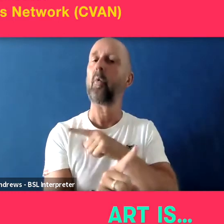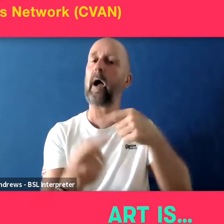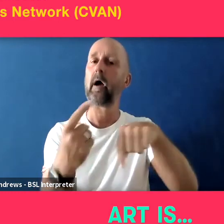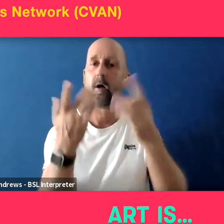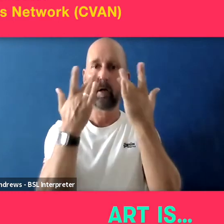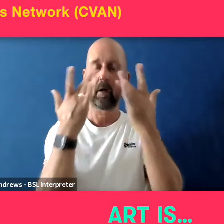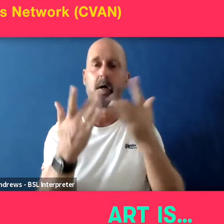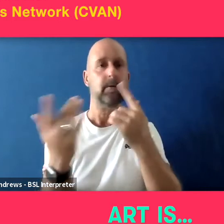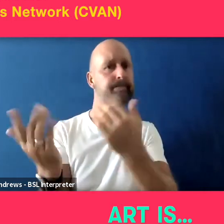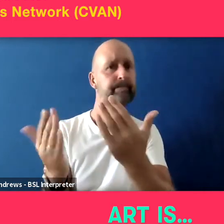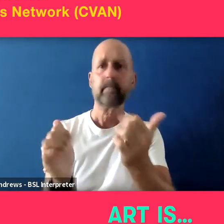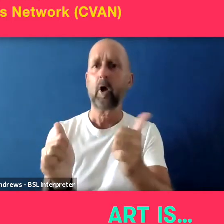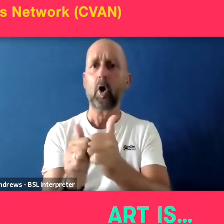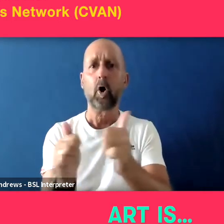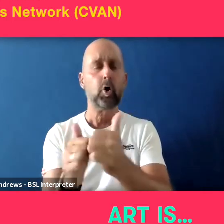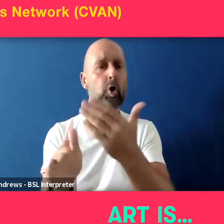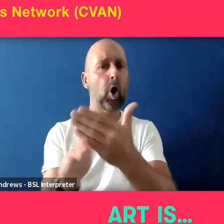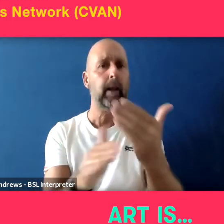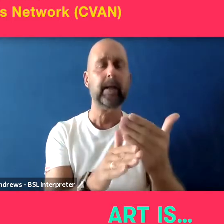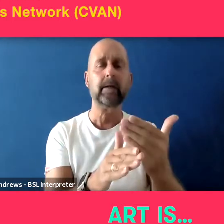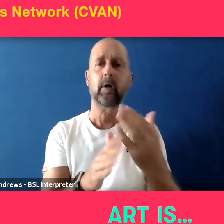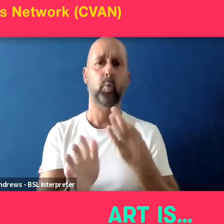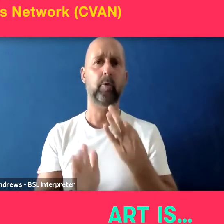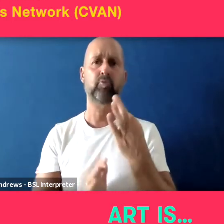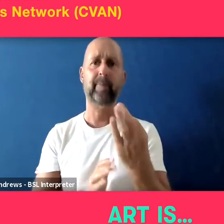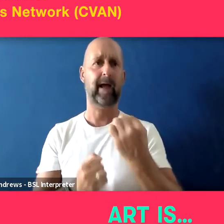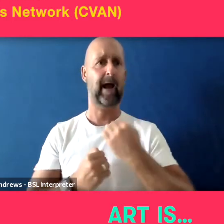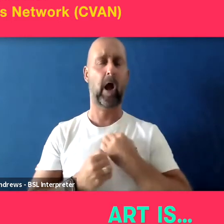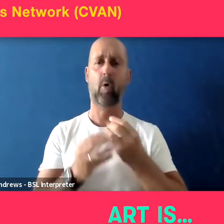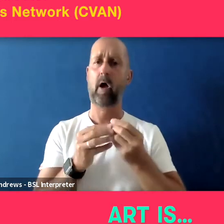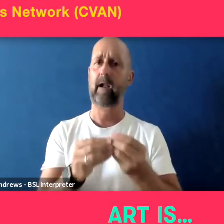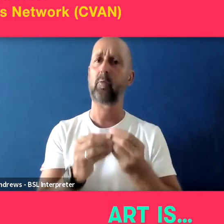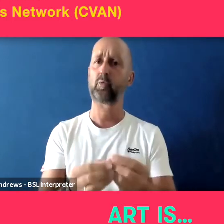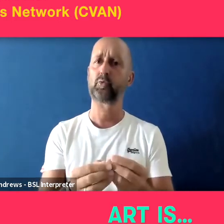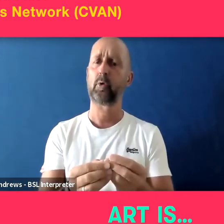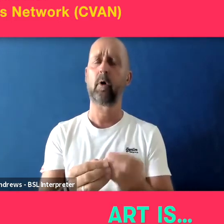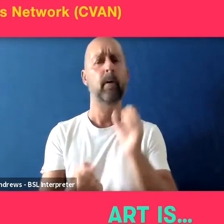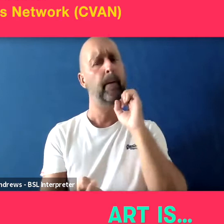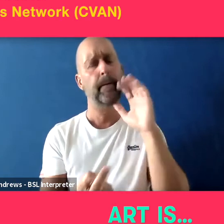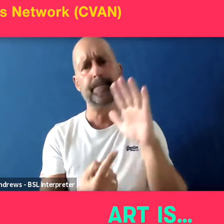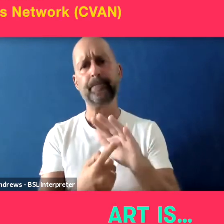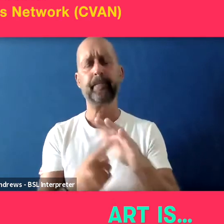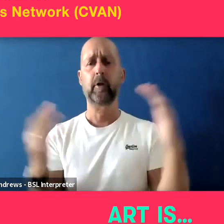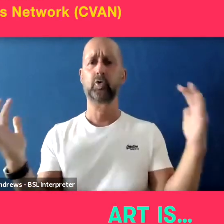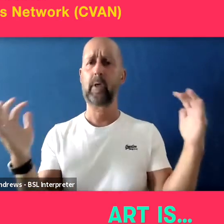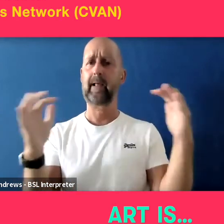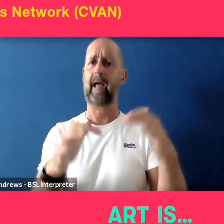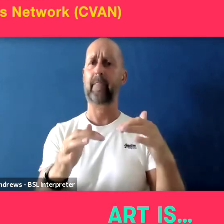colleagues and represent our values - and also most critically come together to feel united.